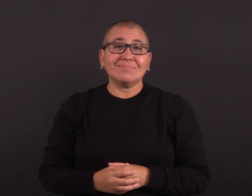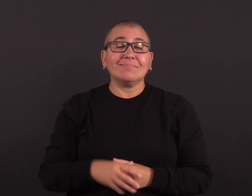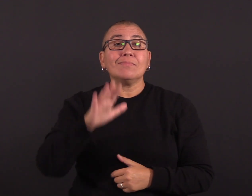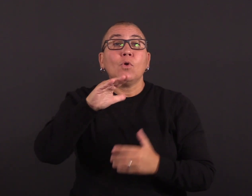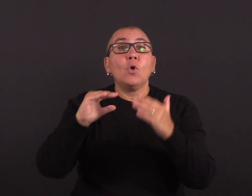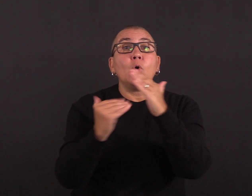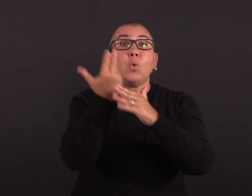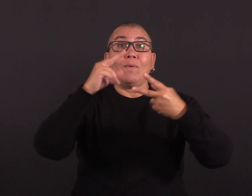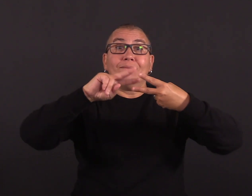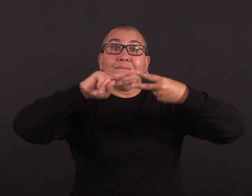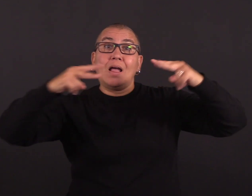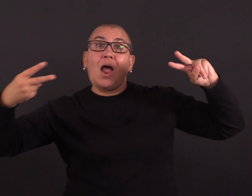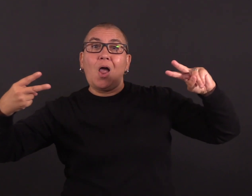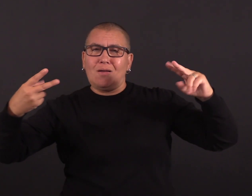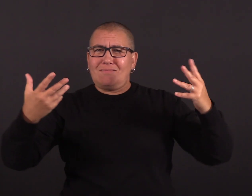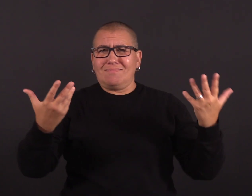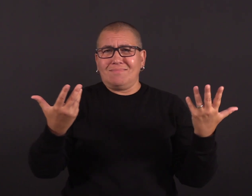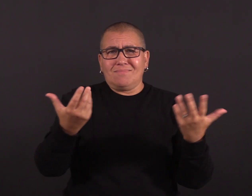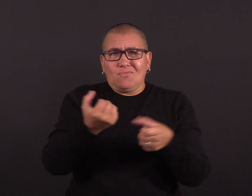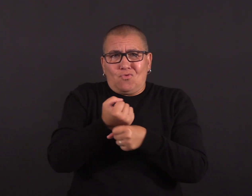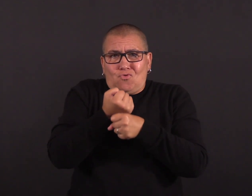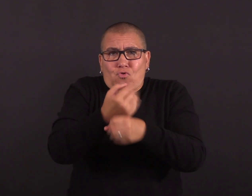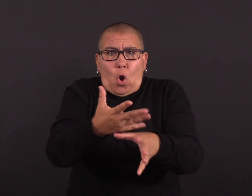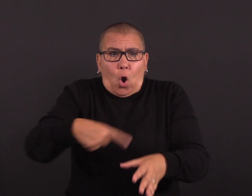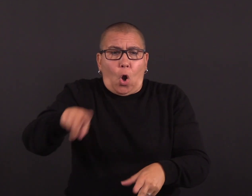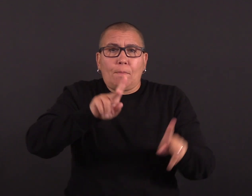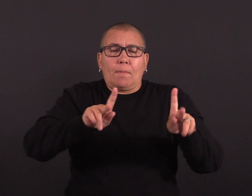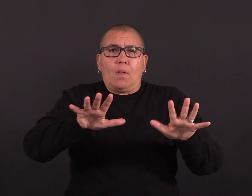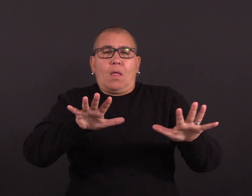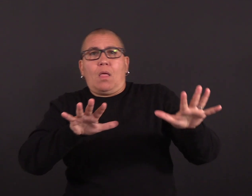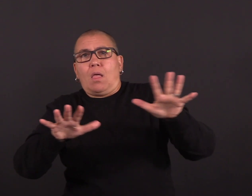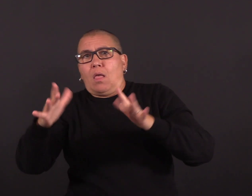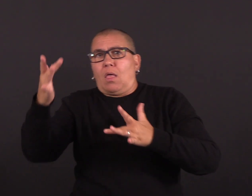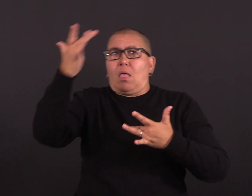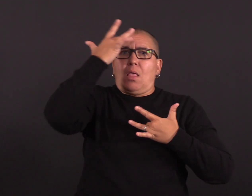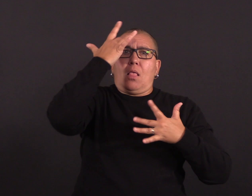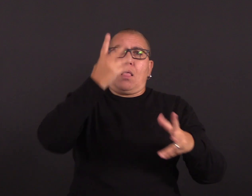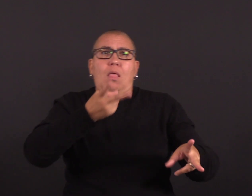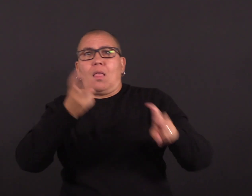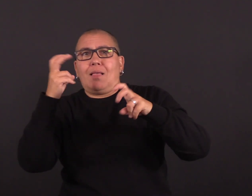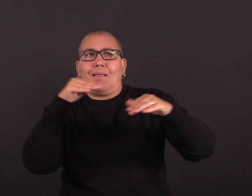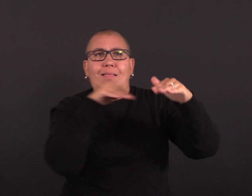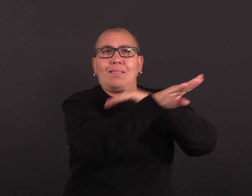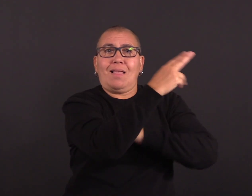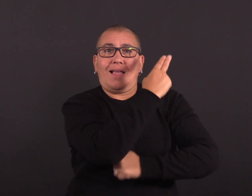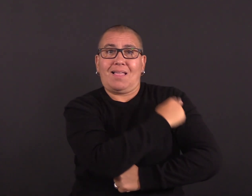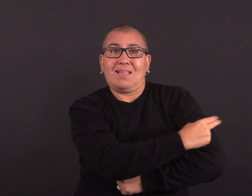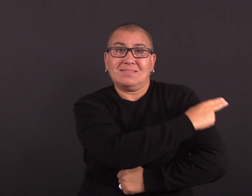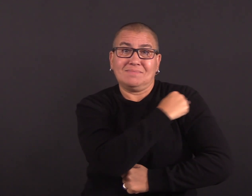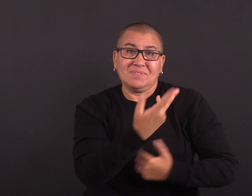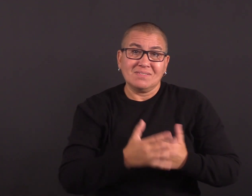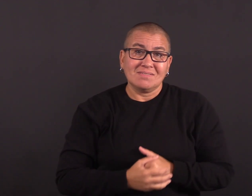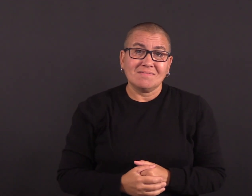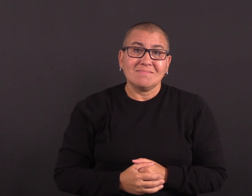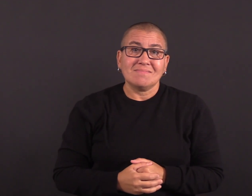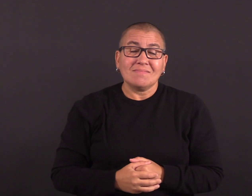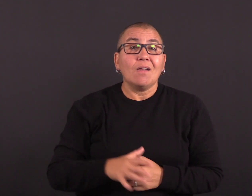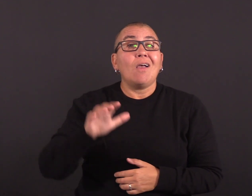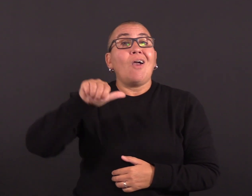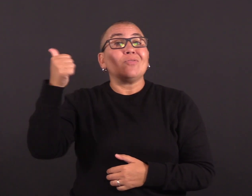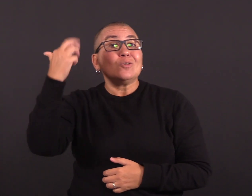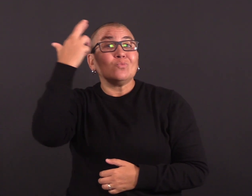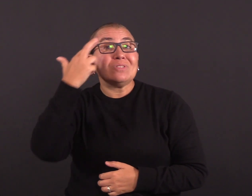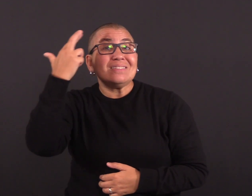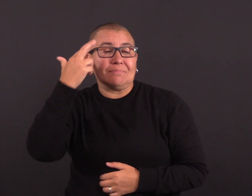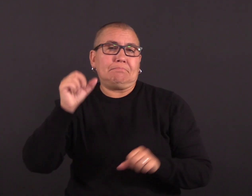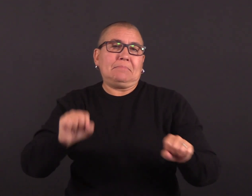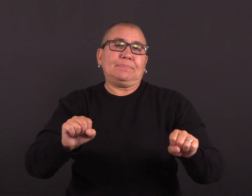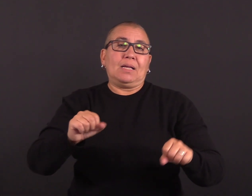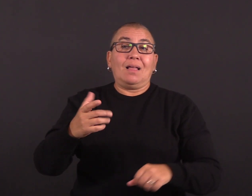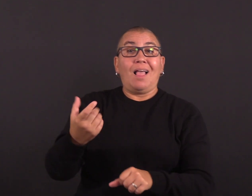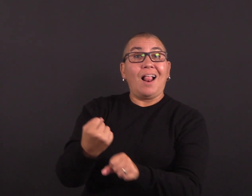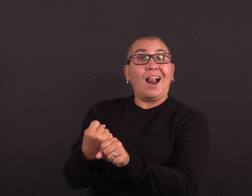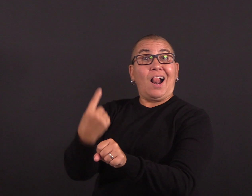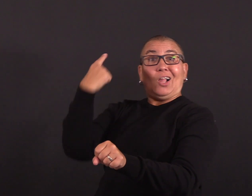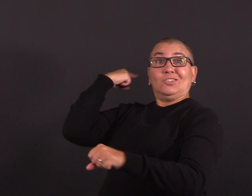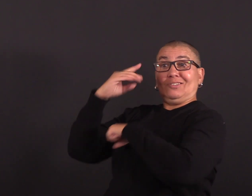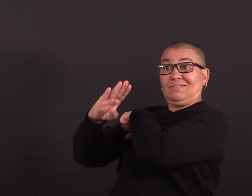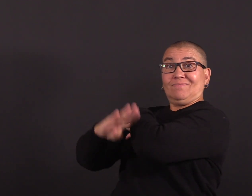bypass people’s immune defenses, and the waning effectiveness of last fall’s booster shots.